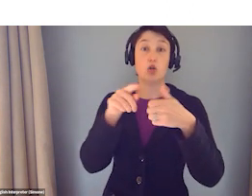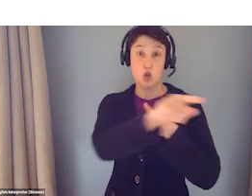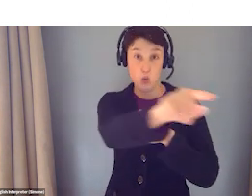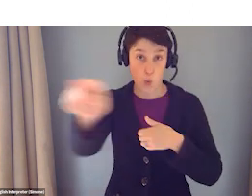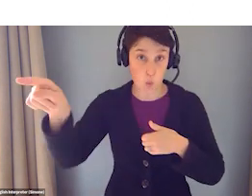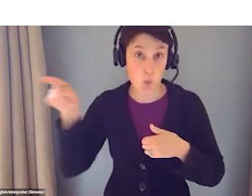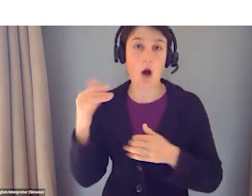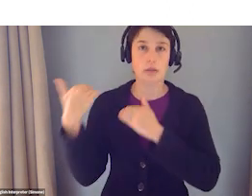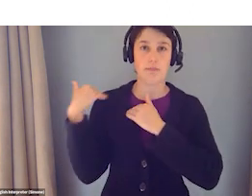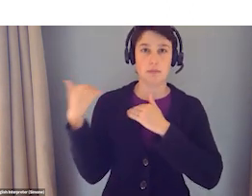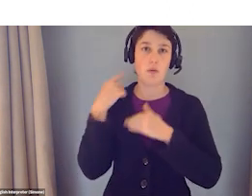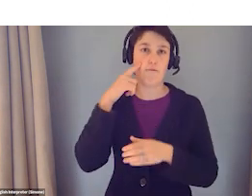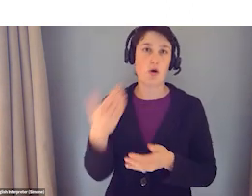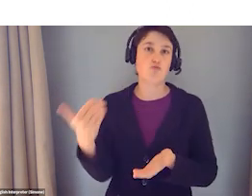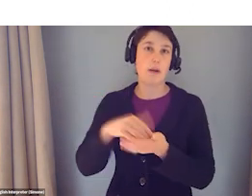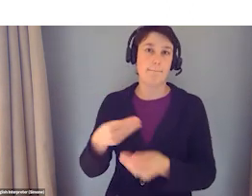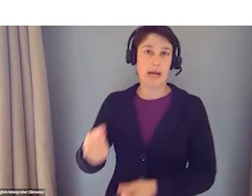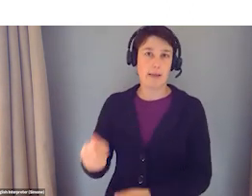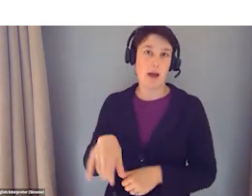We do not charge the subrecipient.